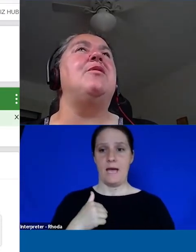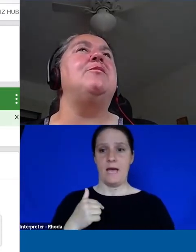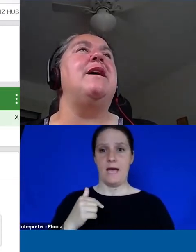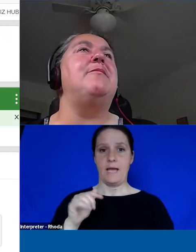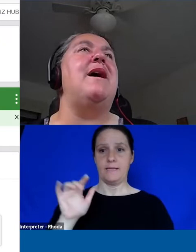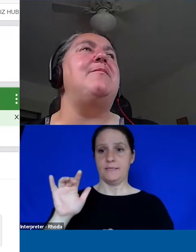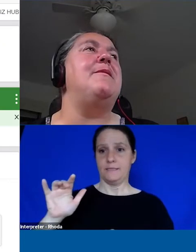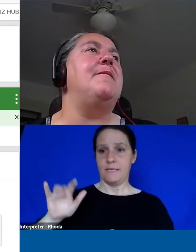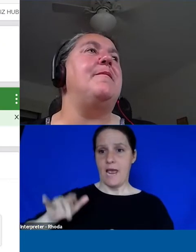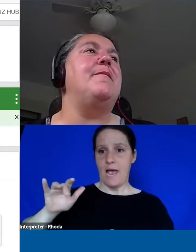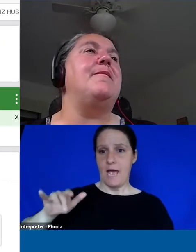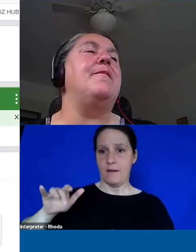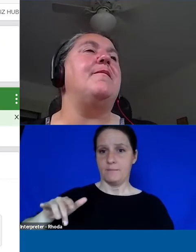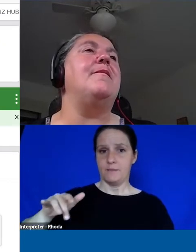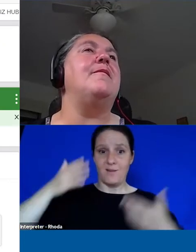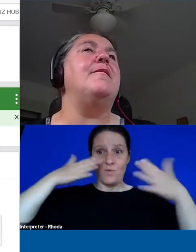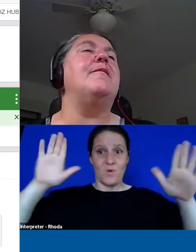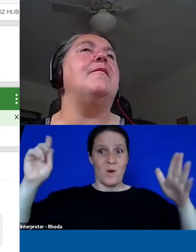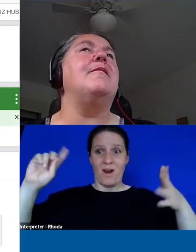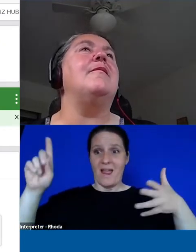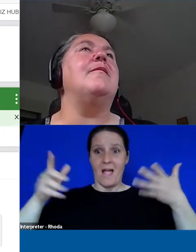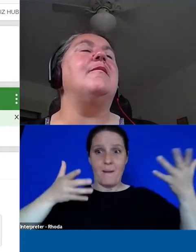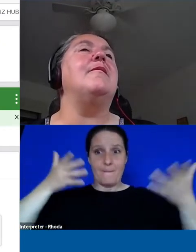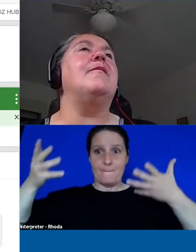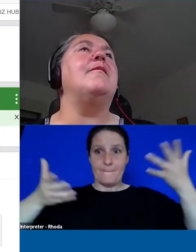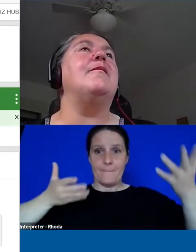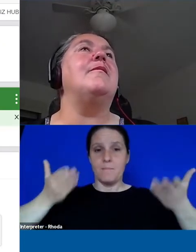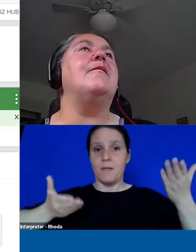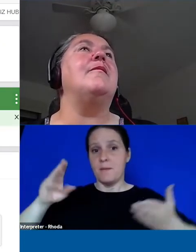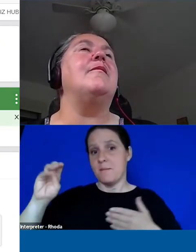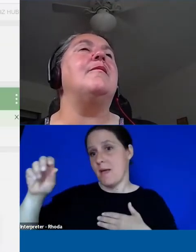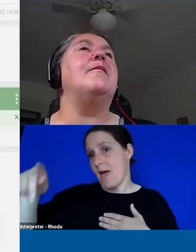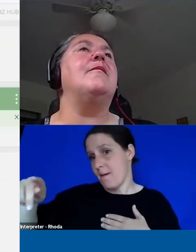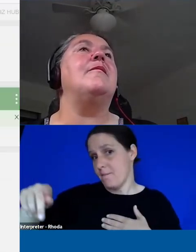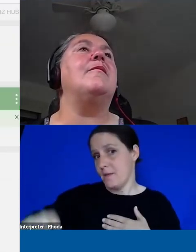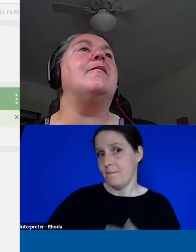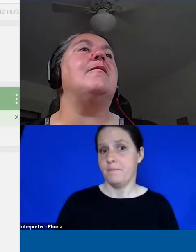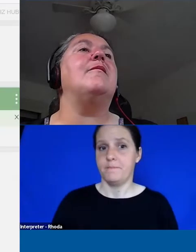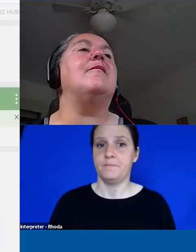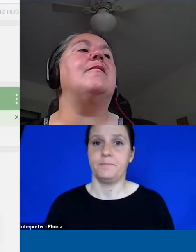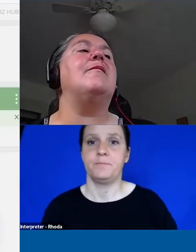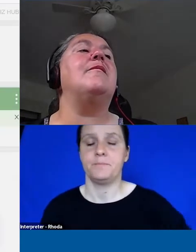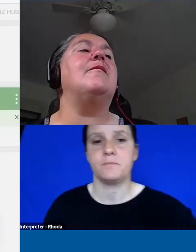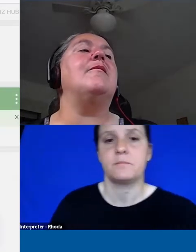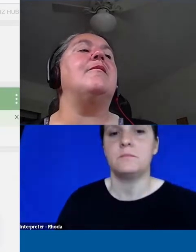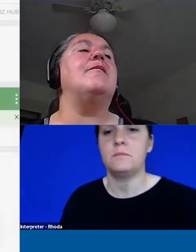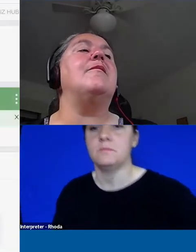I'm probably at a map. [Screen Reader] Recorded radio button. Check one of three. Total radio button check, both radio button...